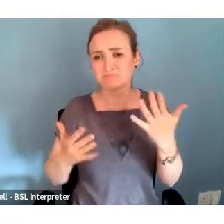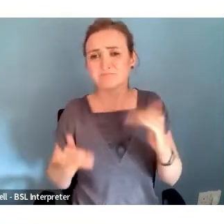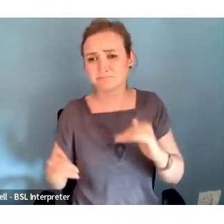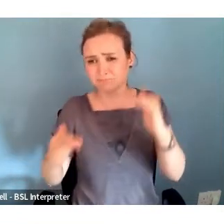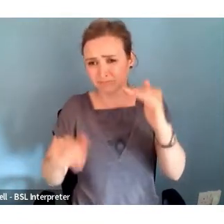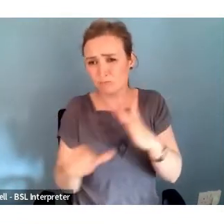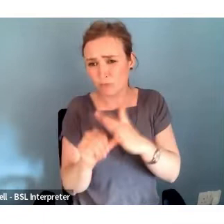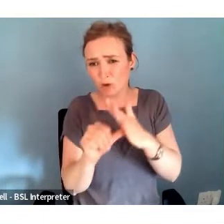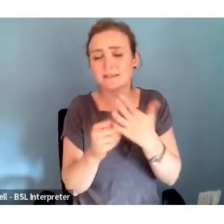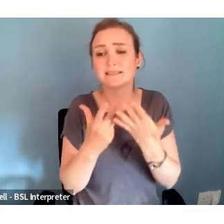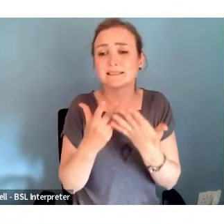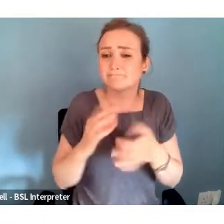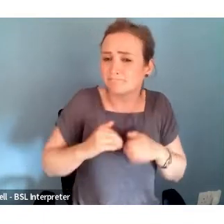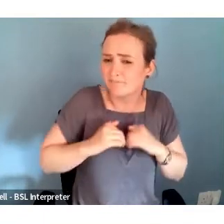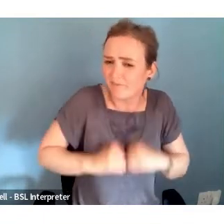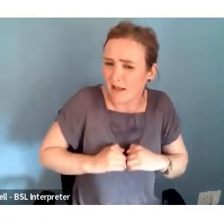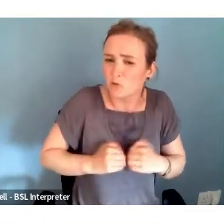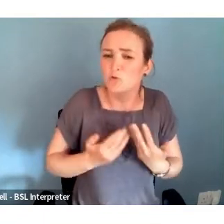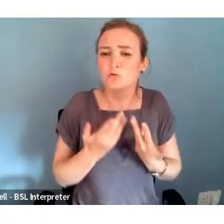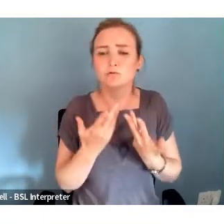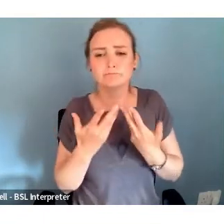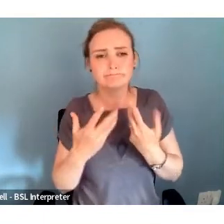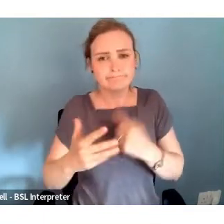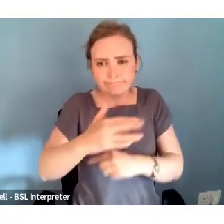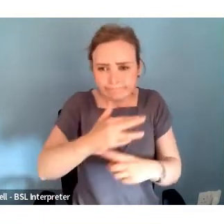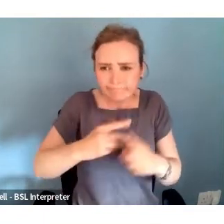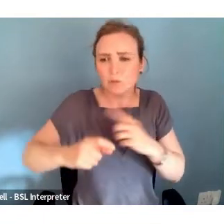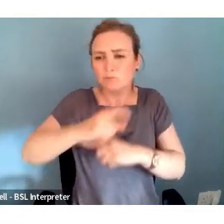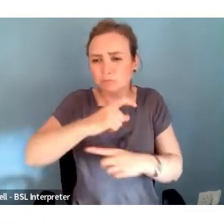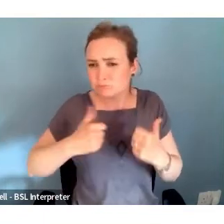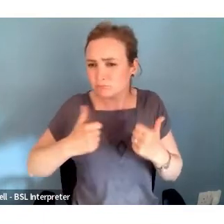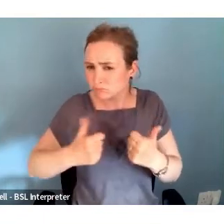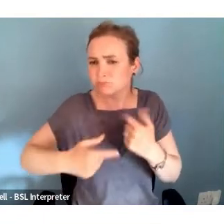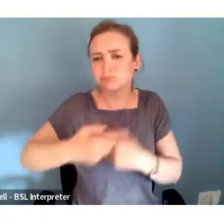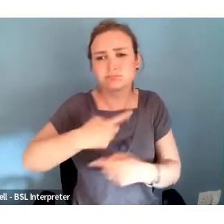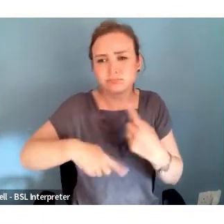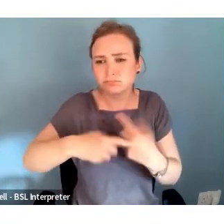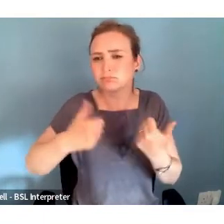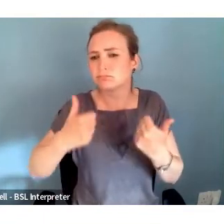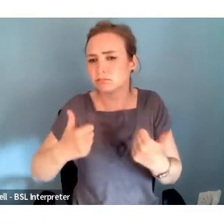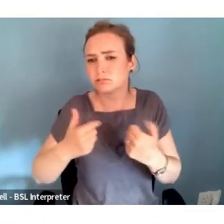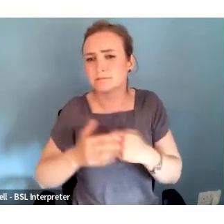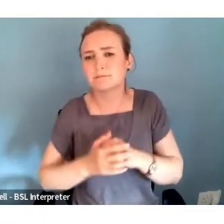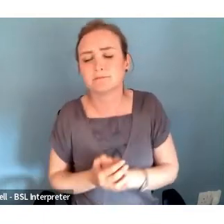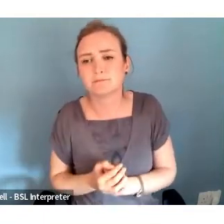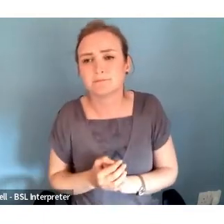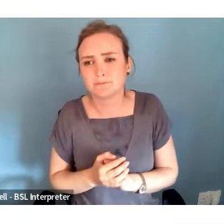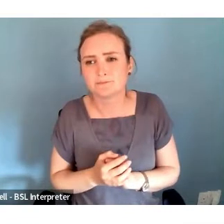become a more attractive employer, the more flexibility in the parameters of the job,